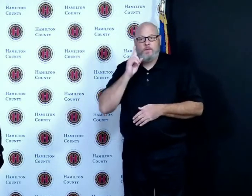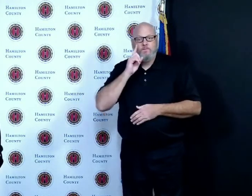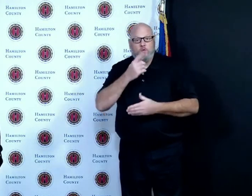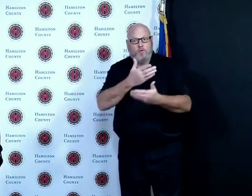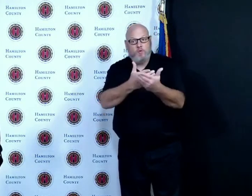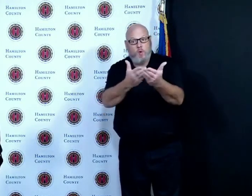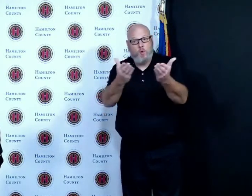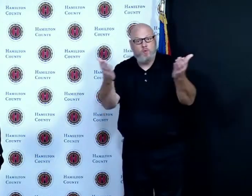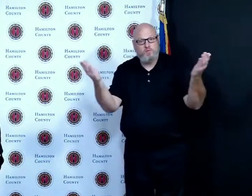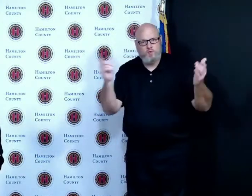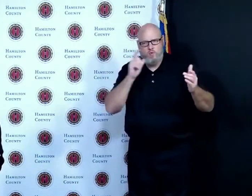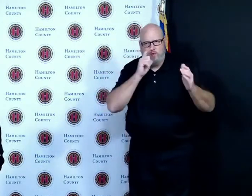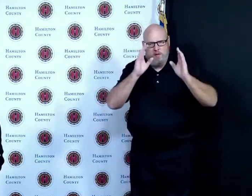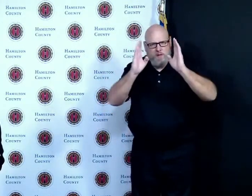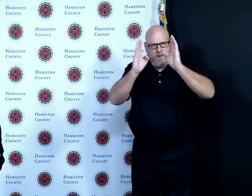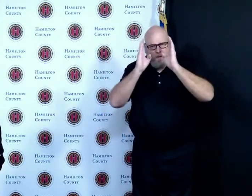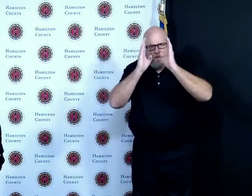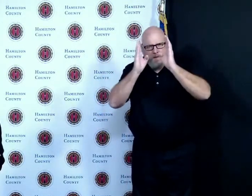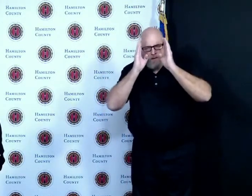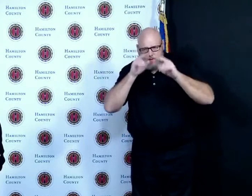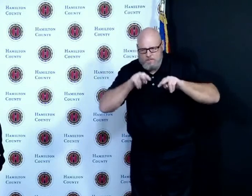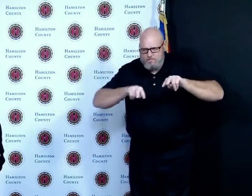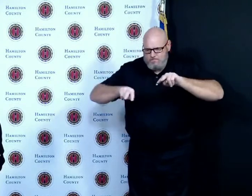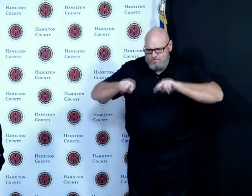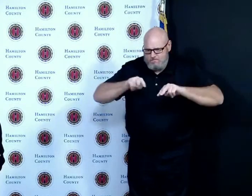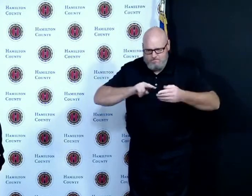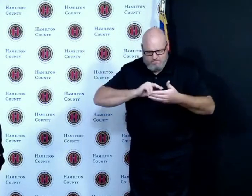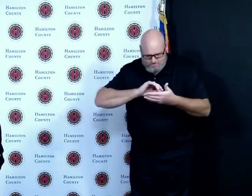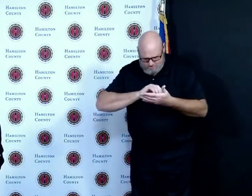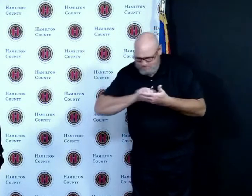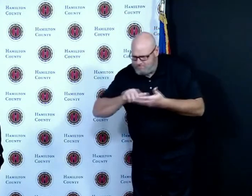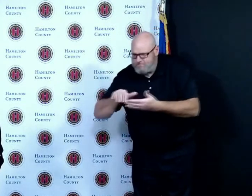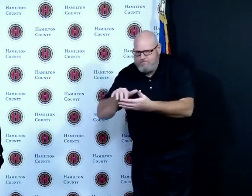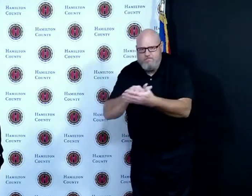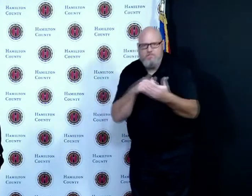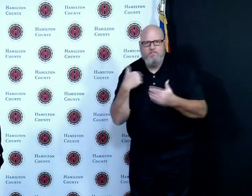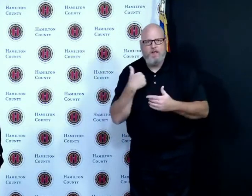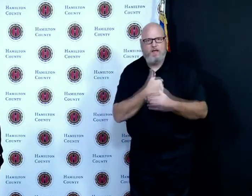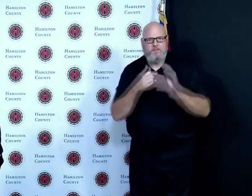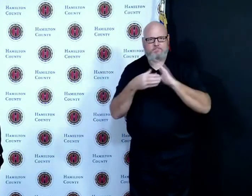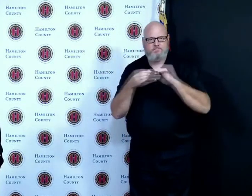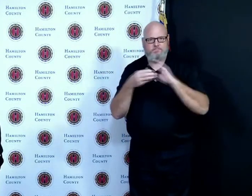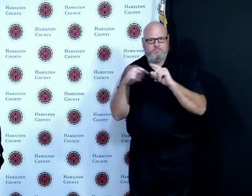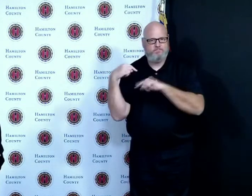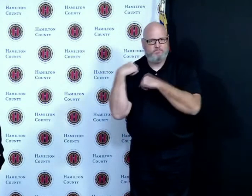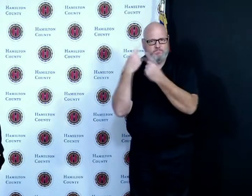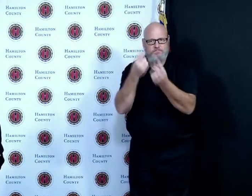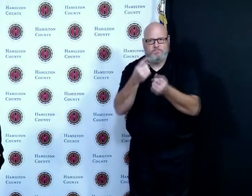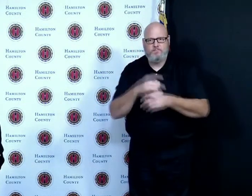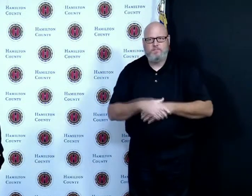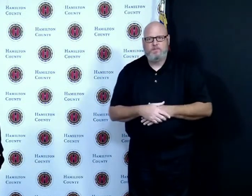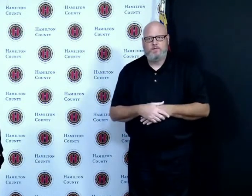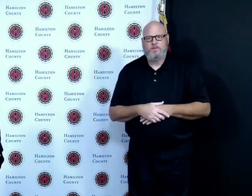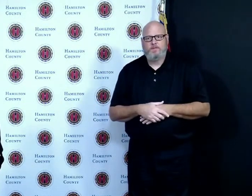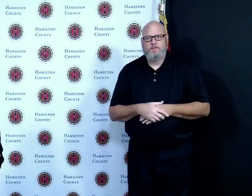County and trying to get those that are 80 or and above vaccinated so that's also good news